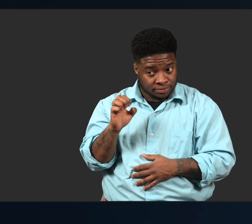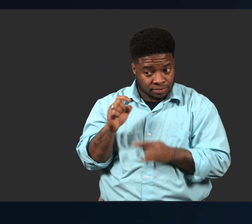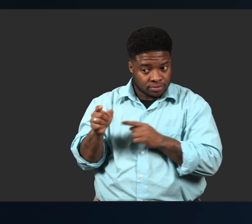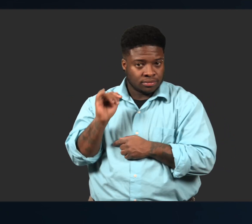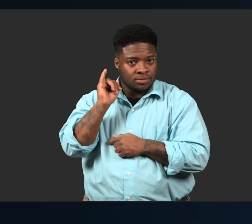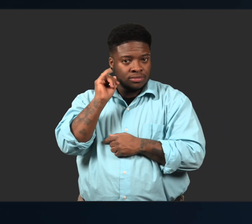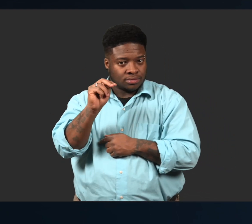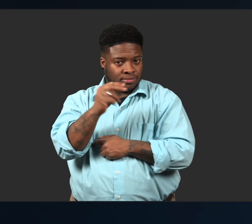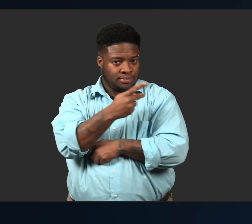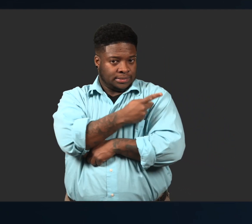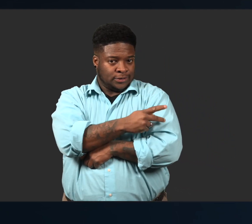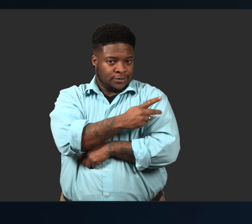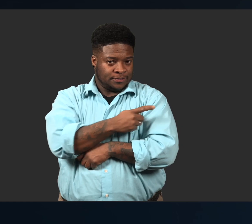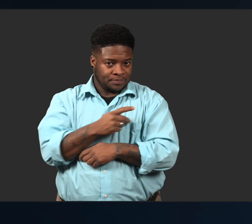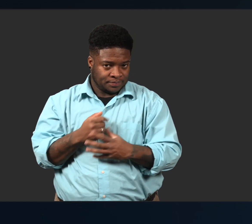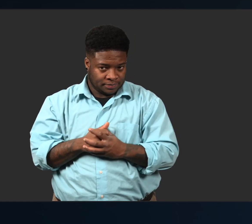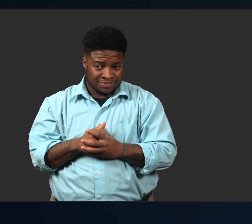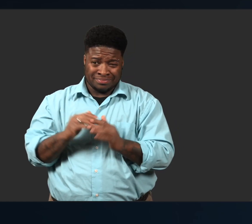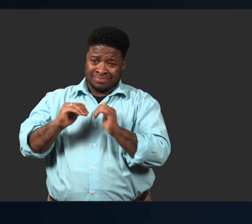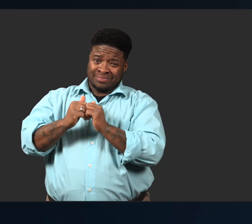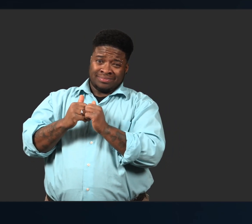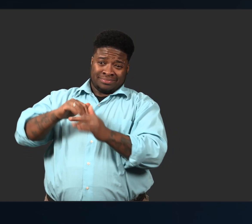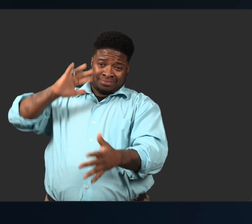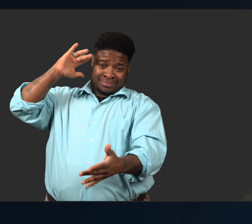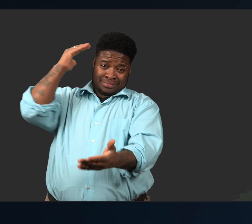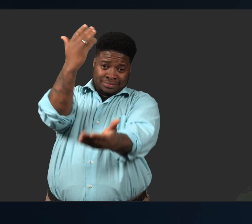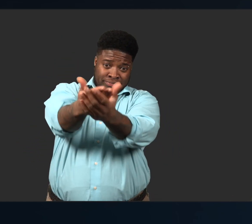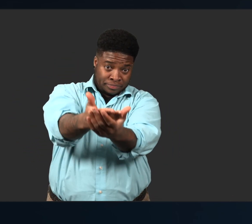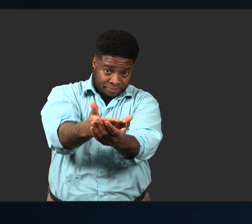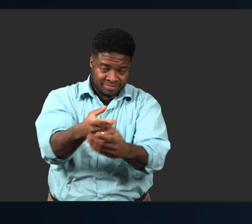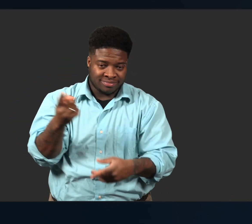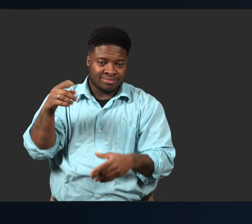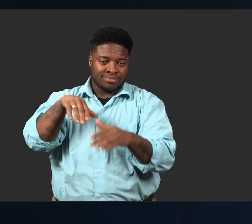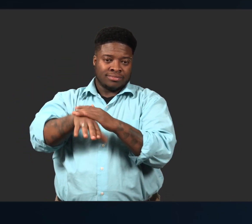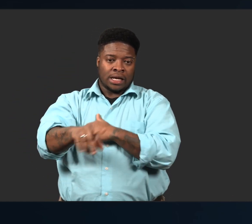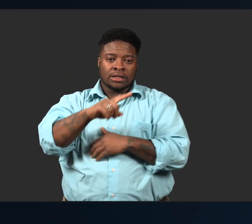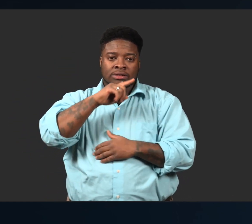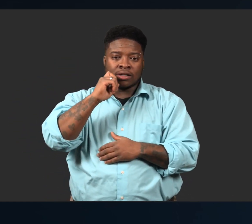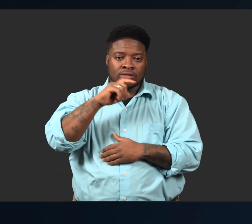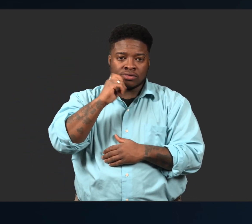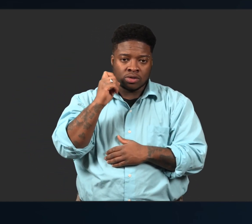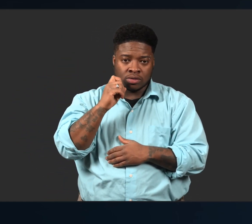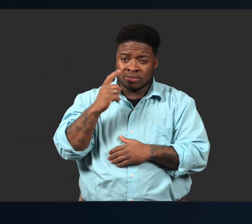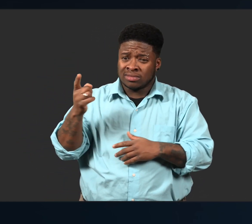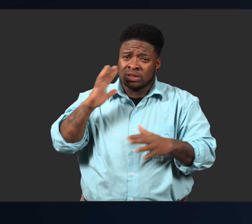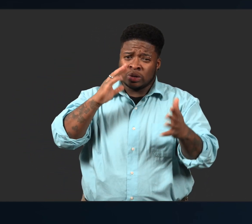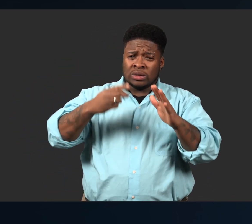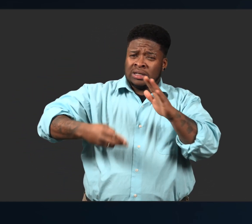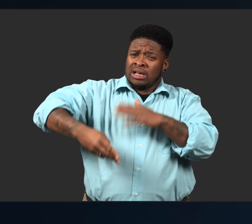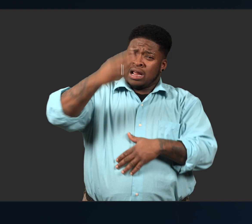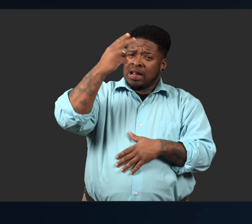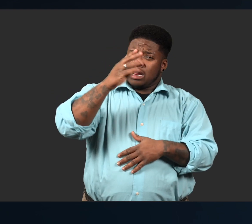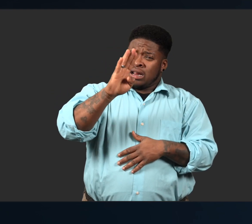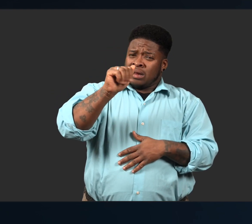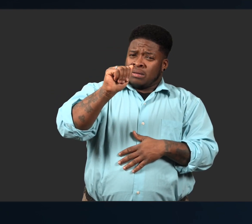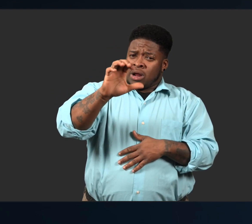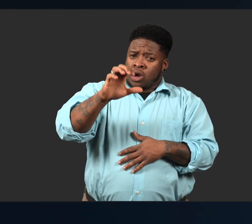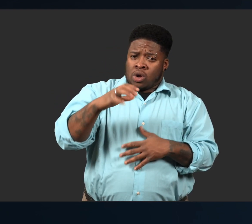Alice is an inpatient, who first lands in detox with a high blood alcohol content.